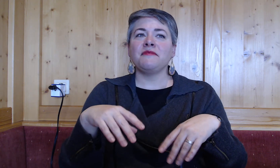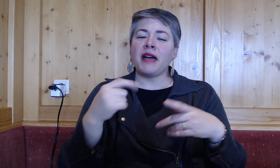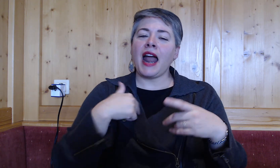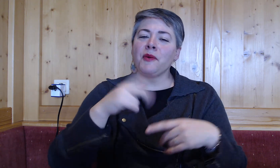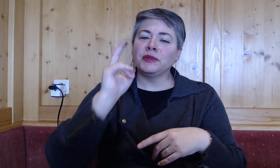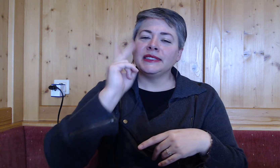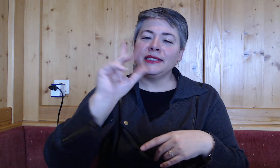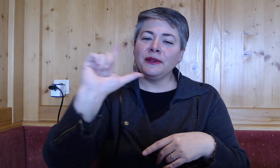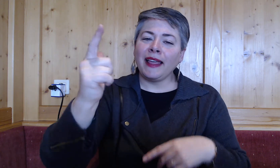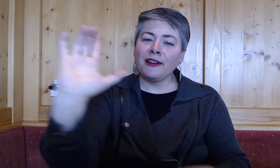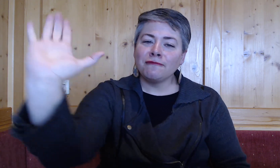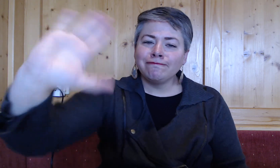I will see you later! Bye!